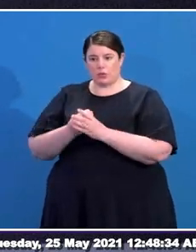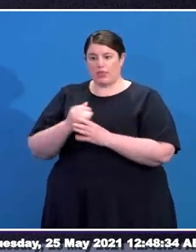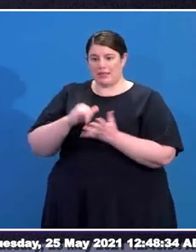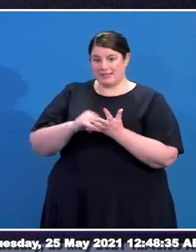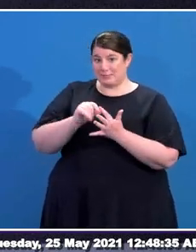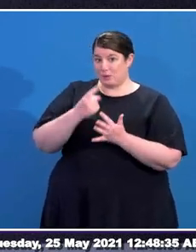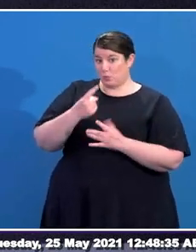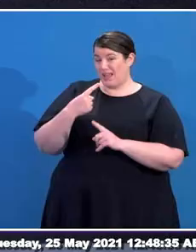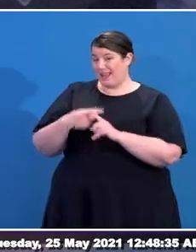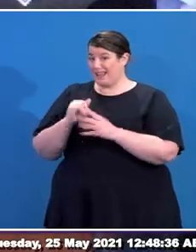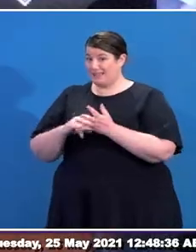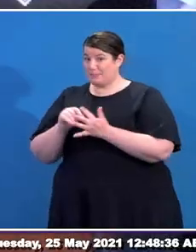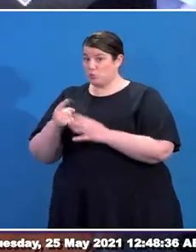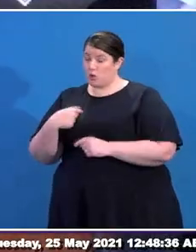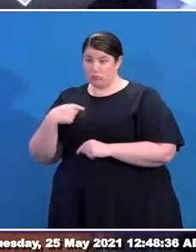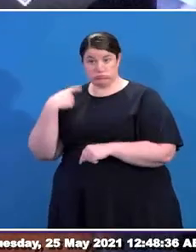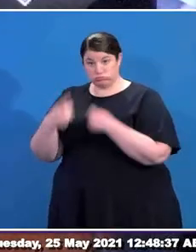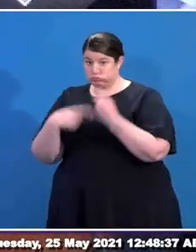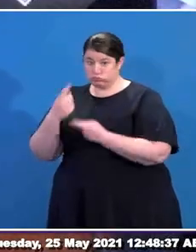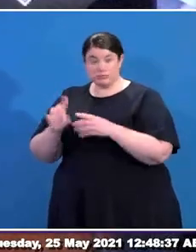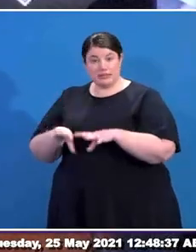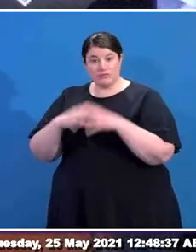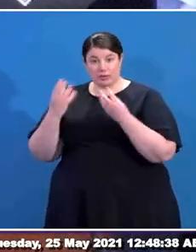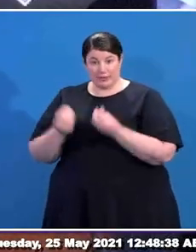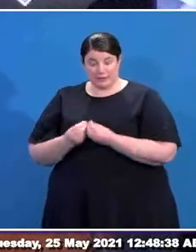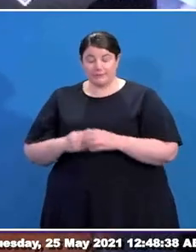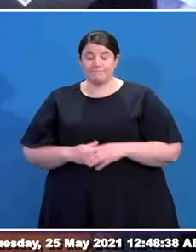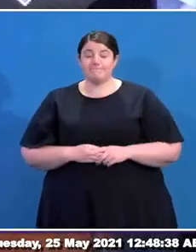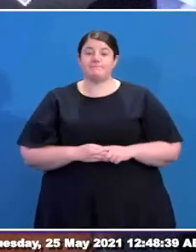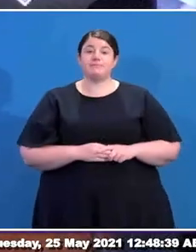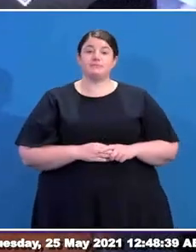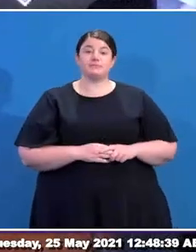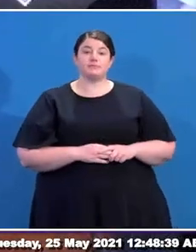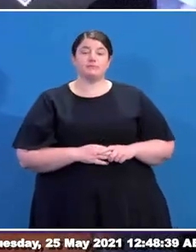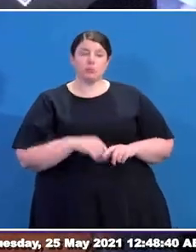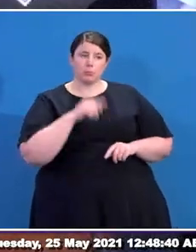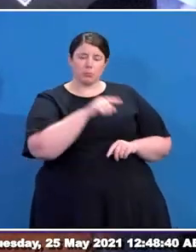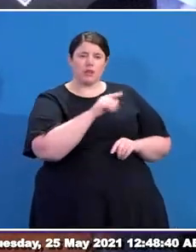Now, you were overseas towards the end of July and while